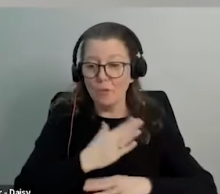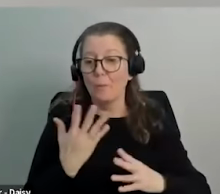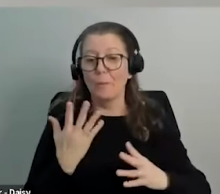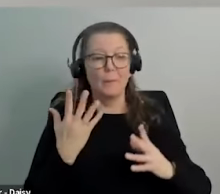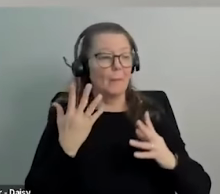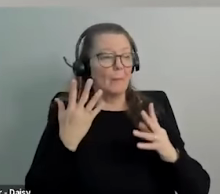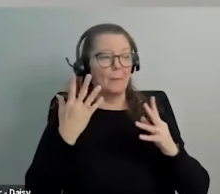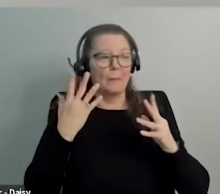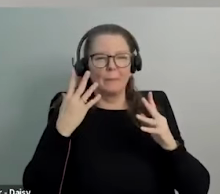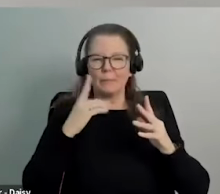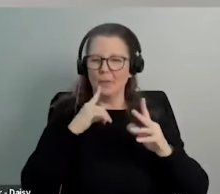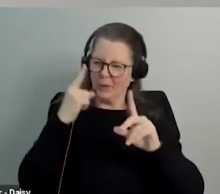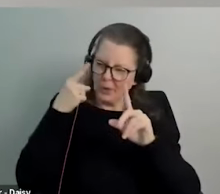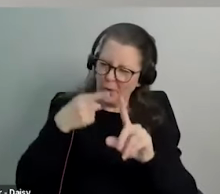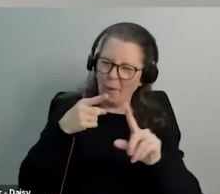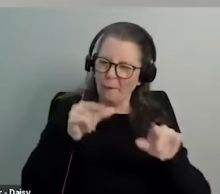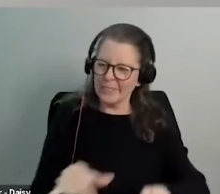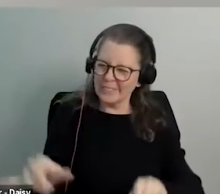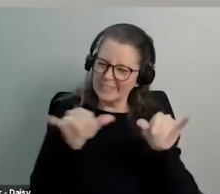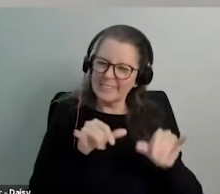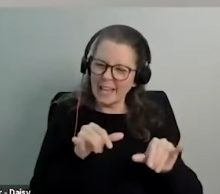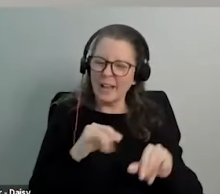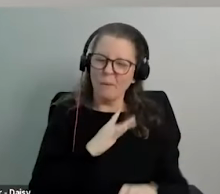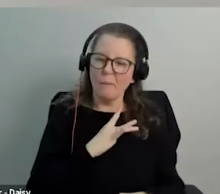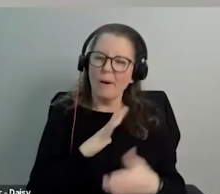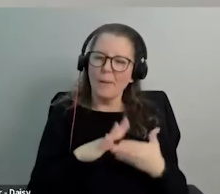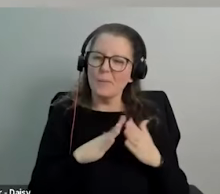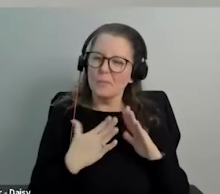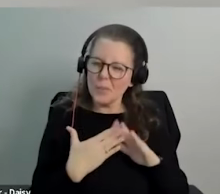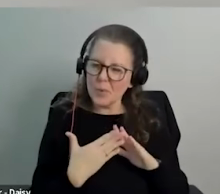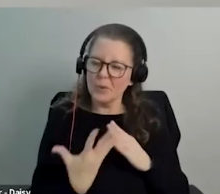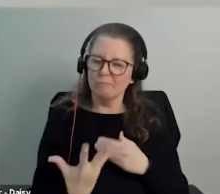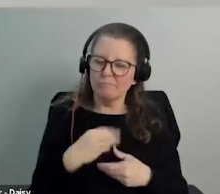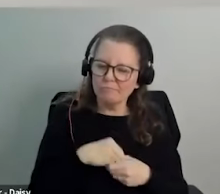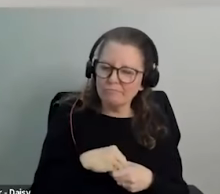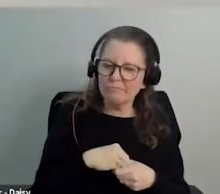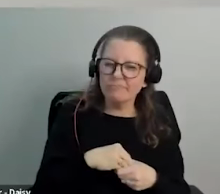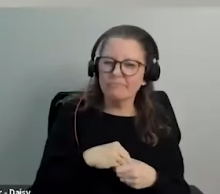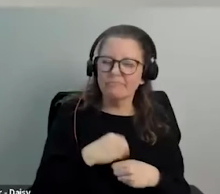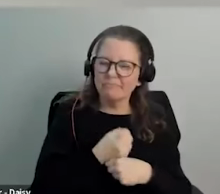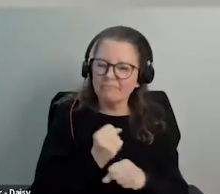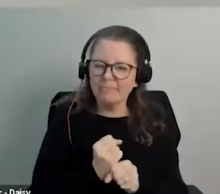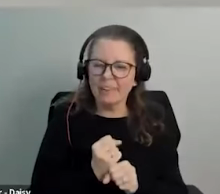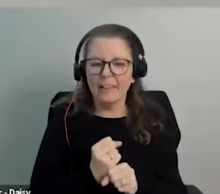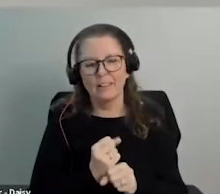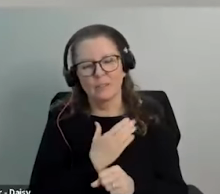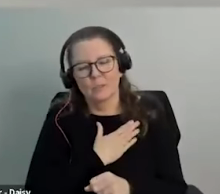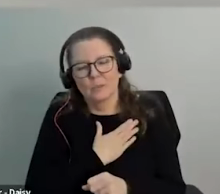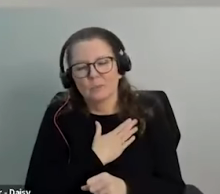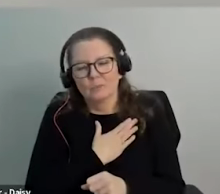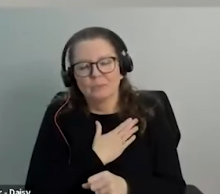and that's just so wonderful of like the community that's built here. I definitely don't take that for granted.